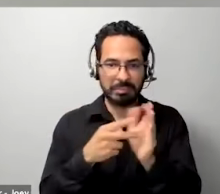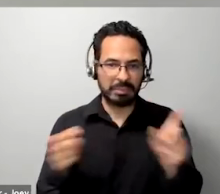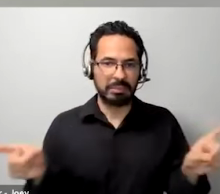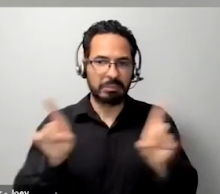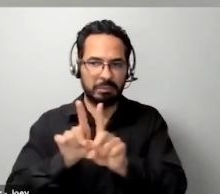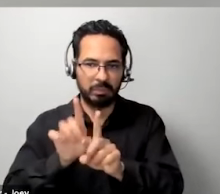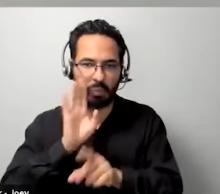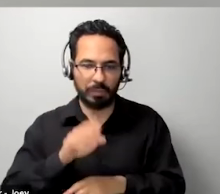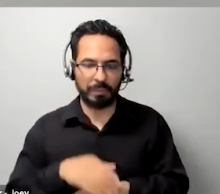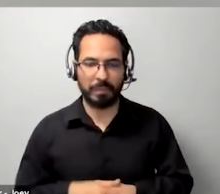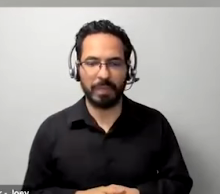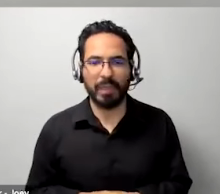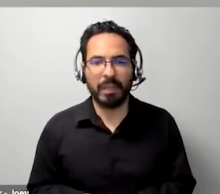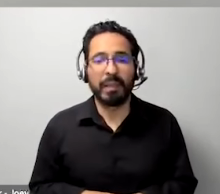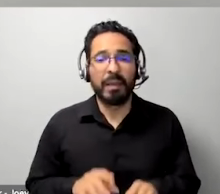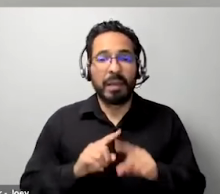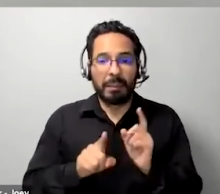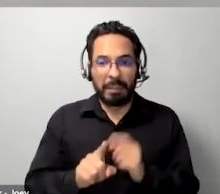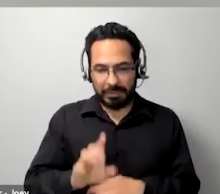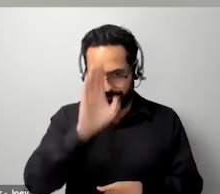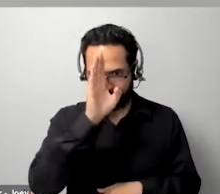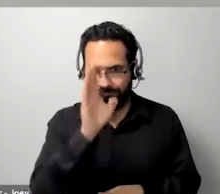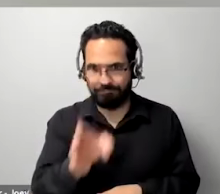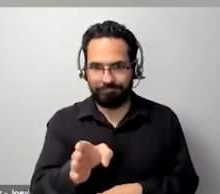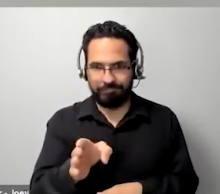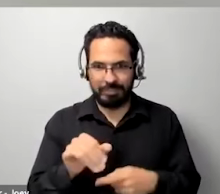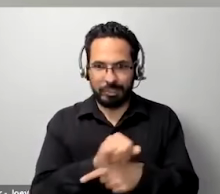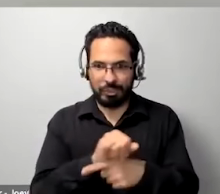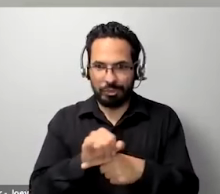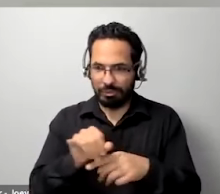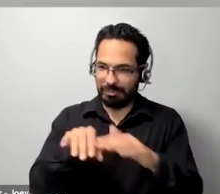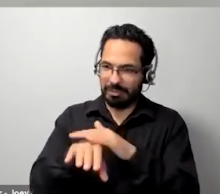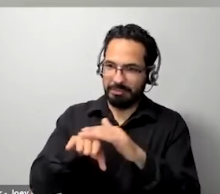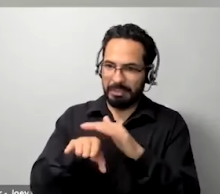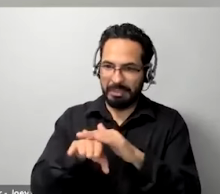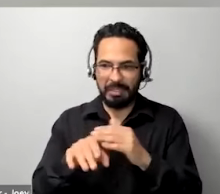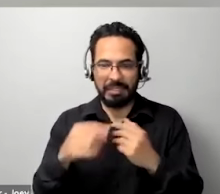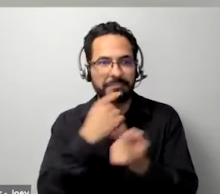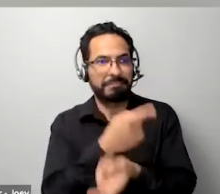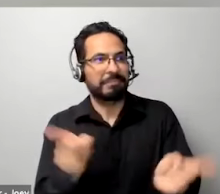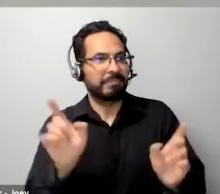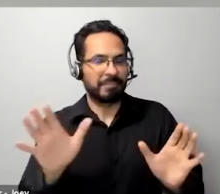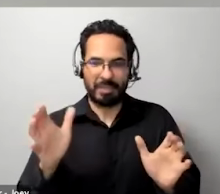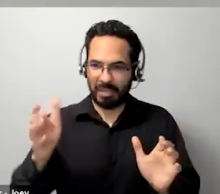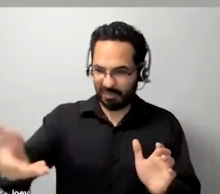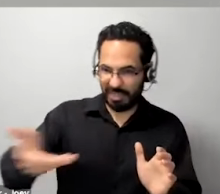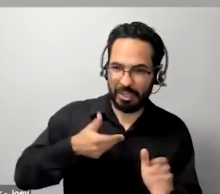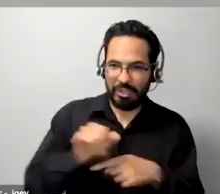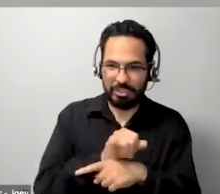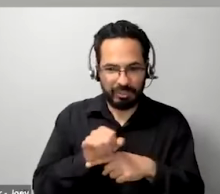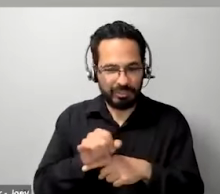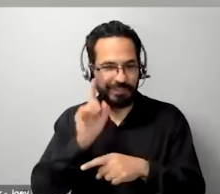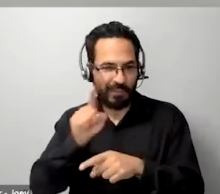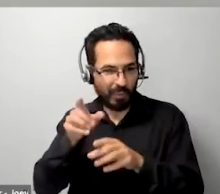But it's not quite as straightforward as I wish I could just go out and say, "I'm gonna hire an intern, and it'll be fully about accessibility."